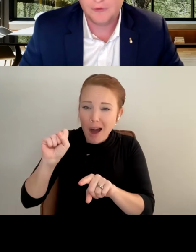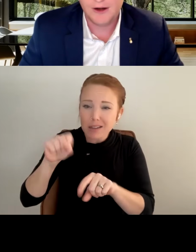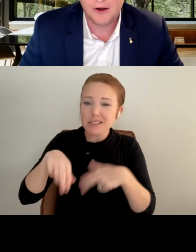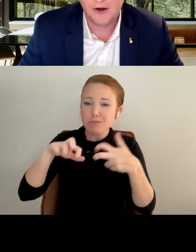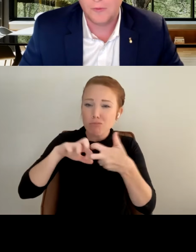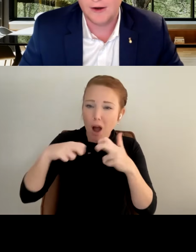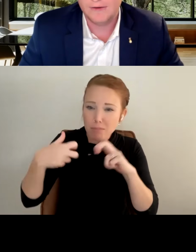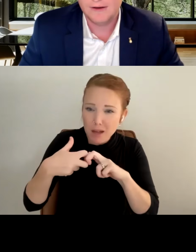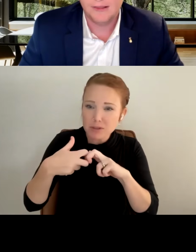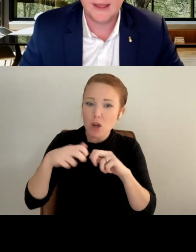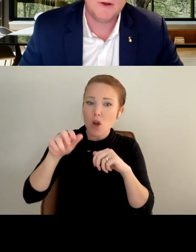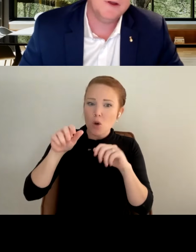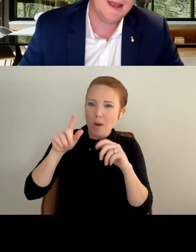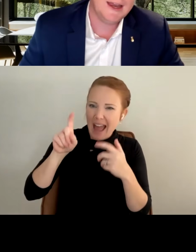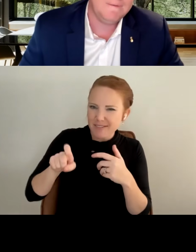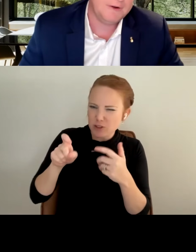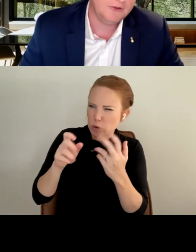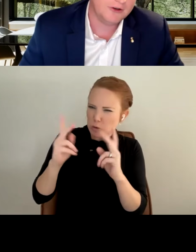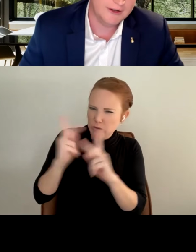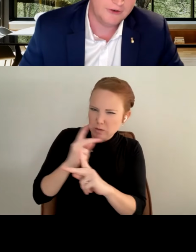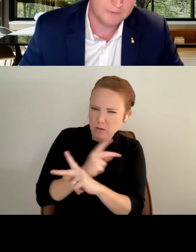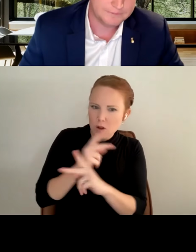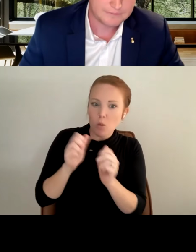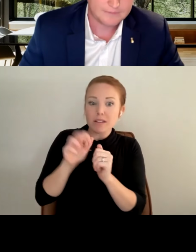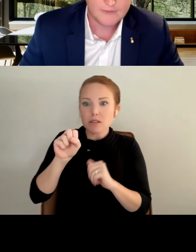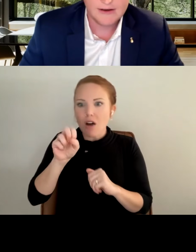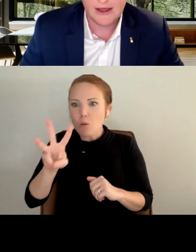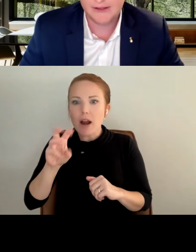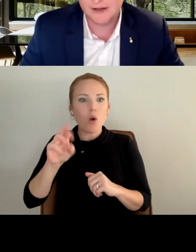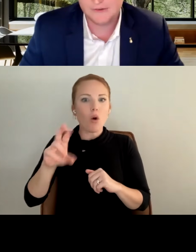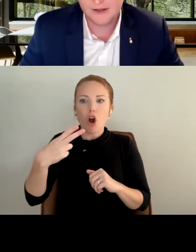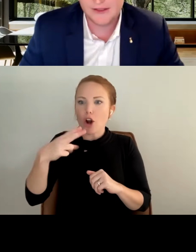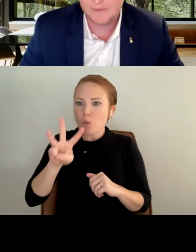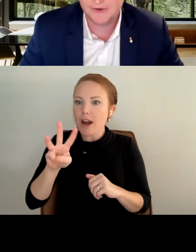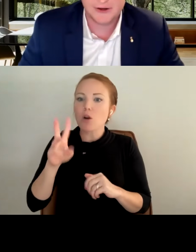software and hardware like we would any functional issue. Now that's not to say that - I'm not talking